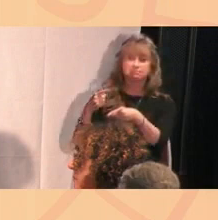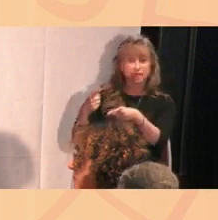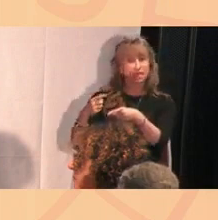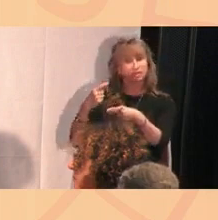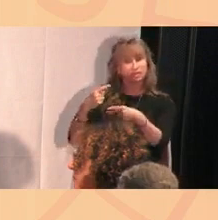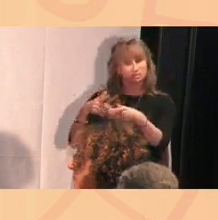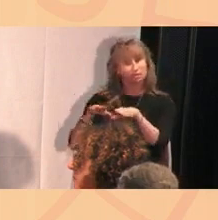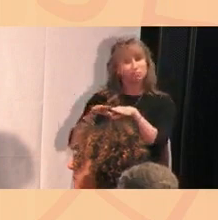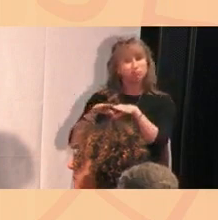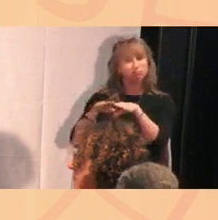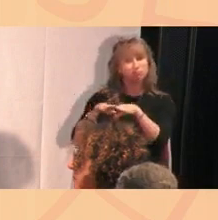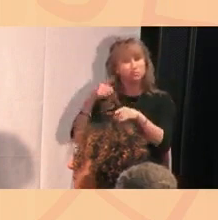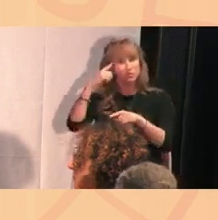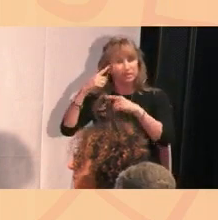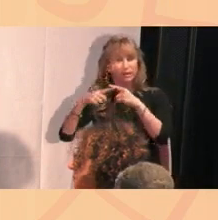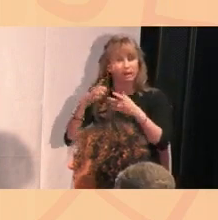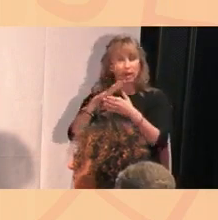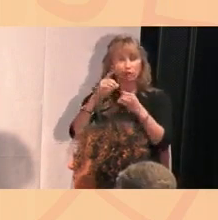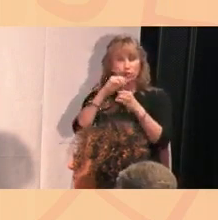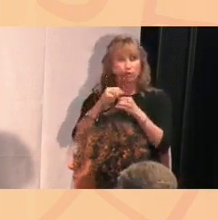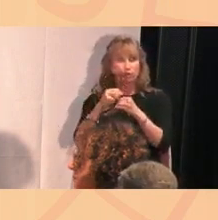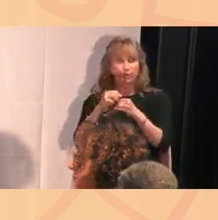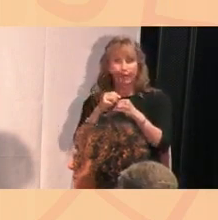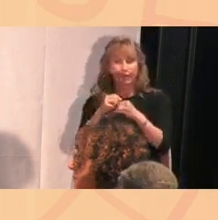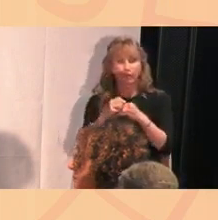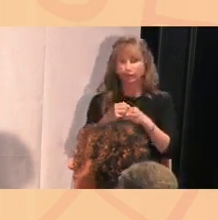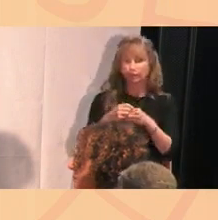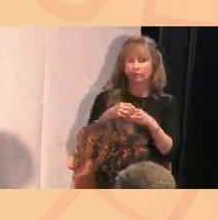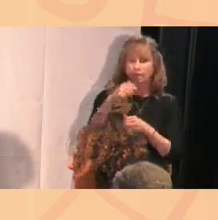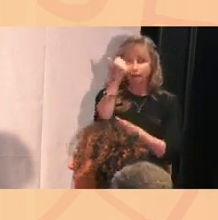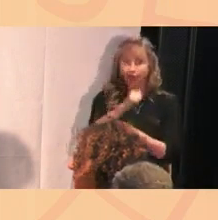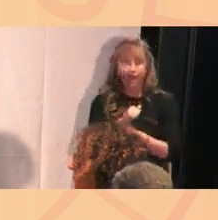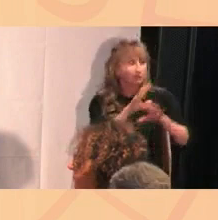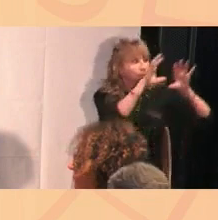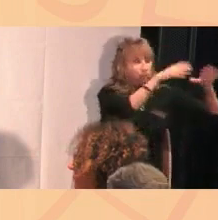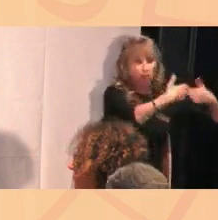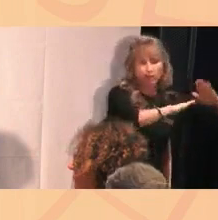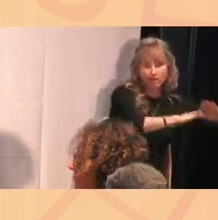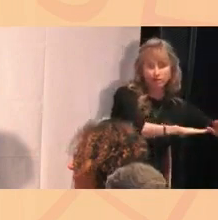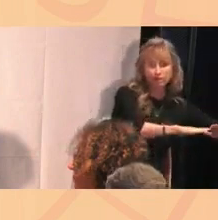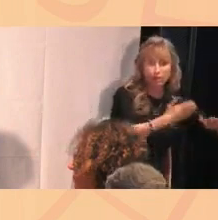And she was kind of, I think, on power and on track with